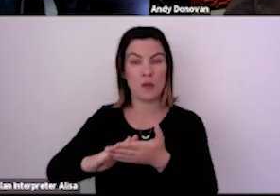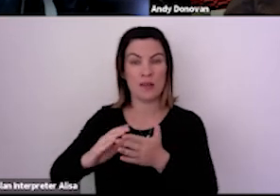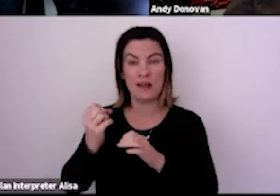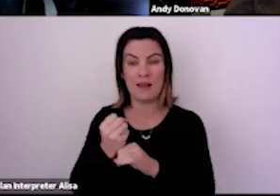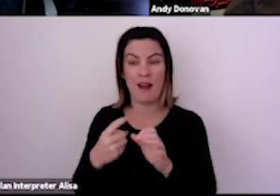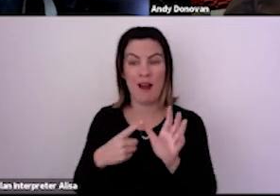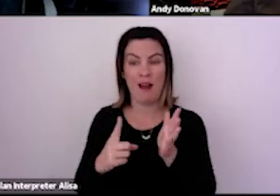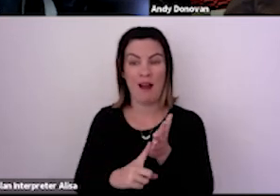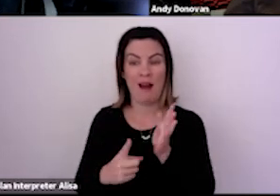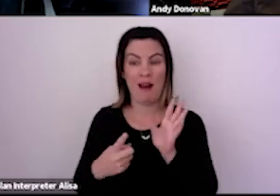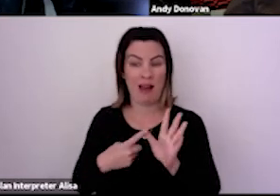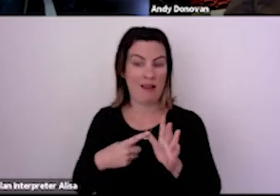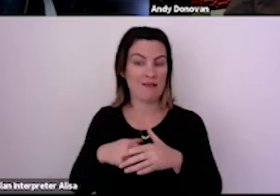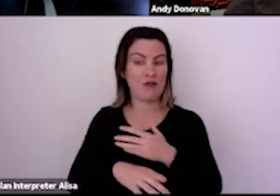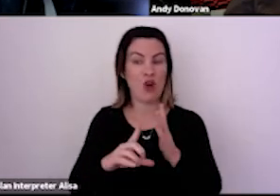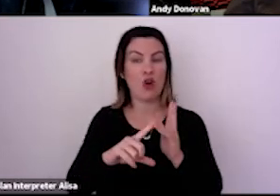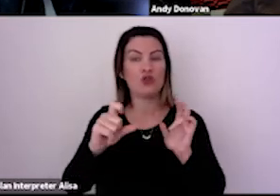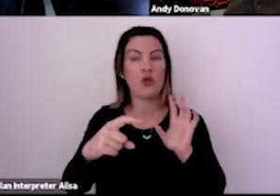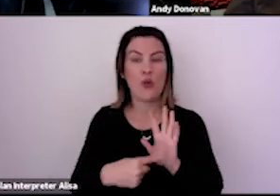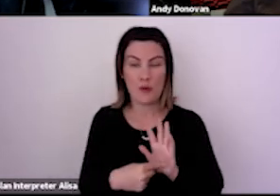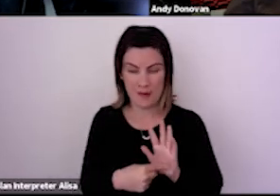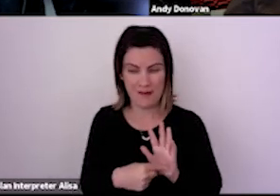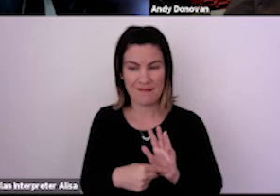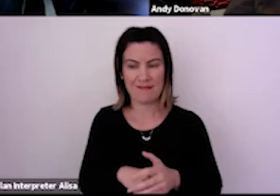optimism and quite a lot of new work.